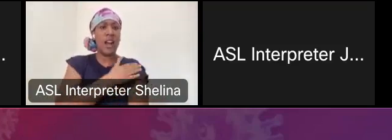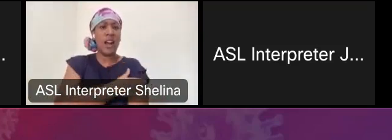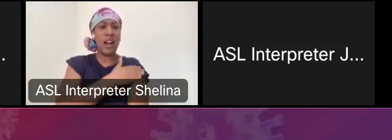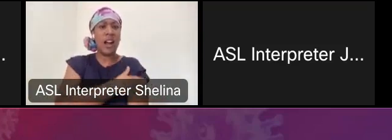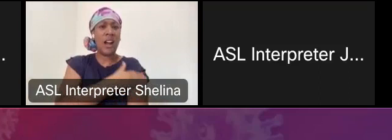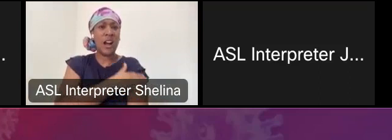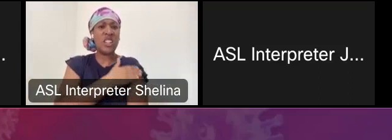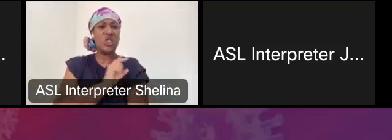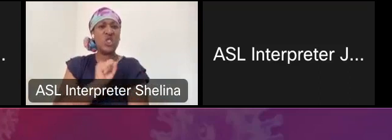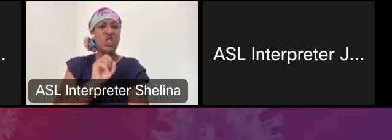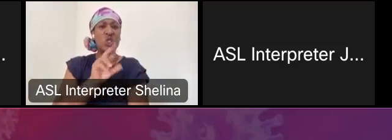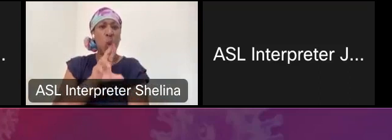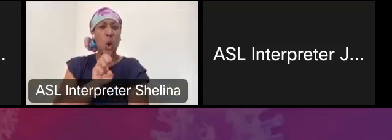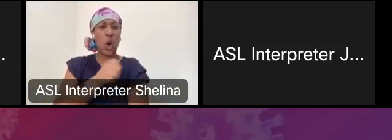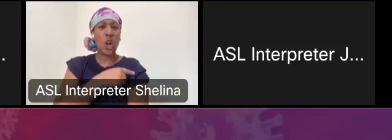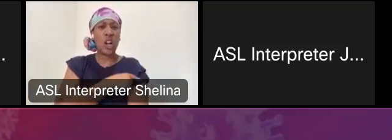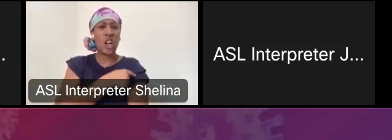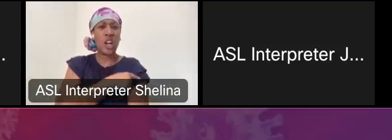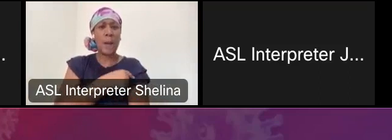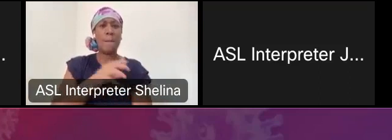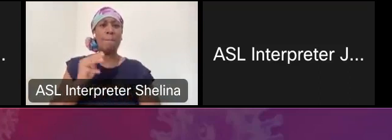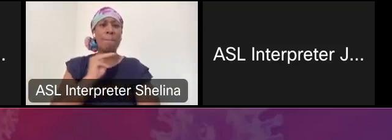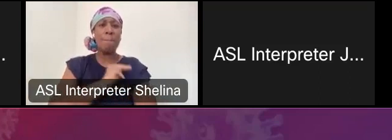It might have sore muscle aches, tiredness.